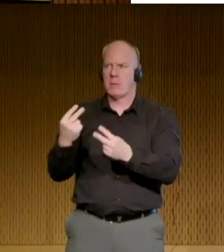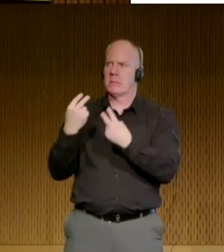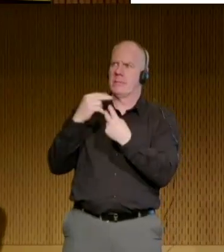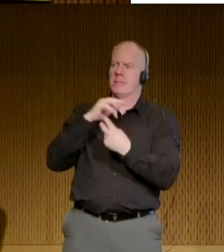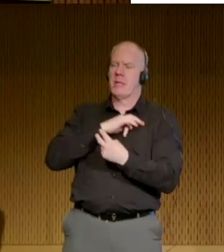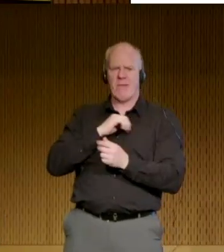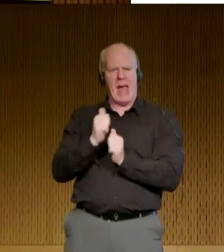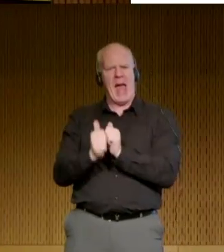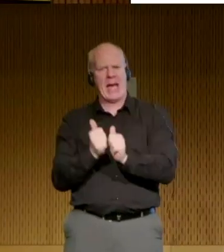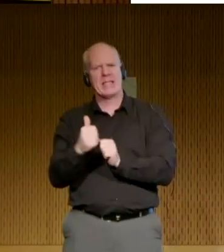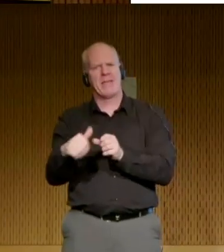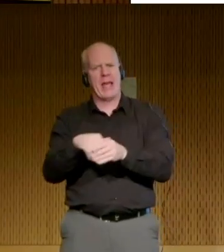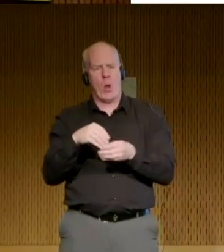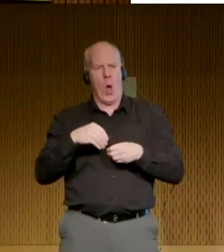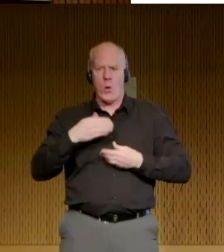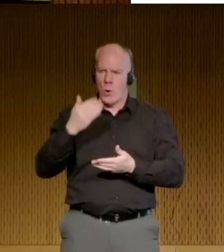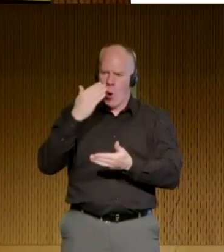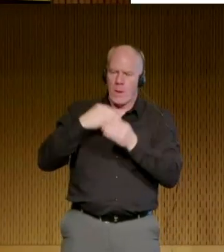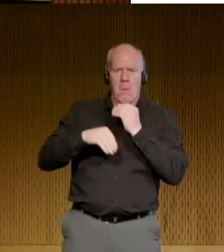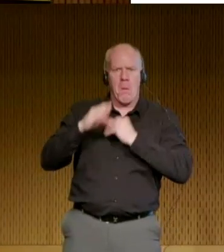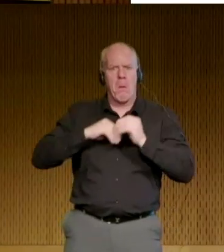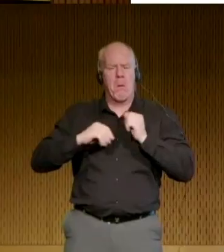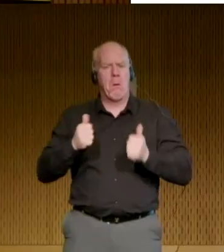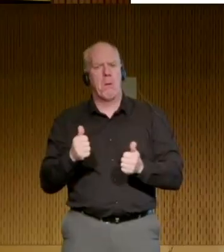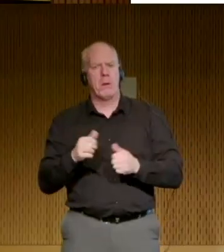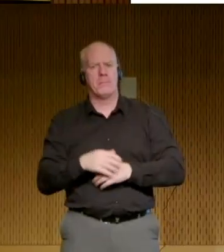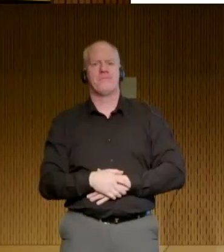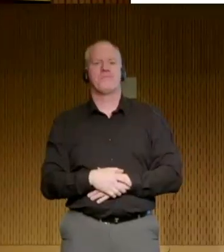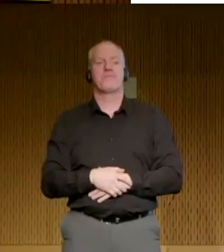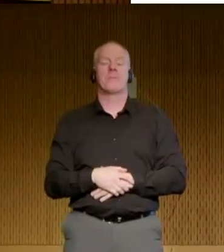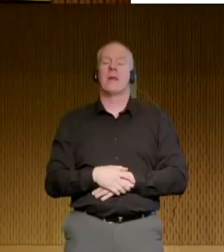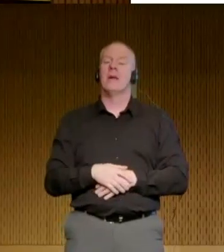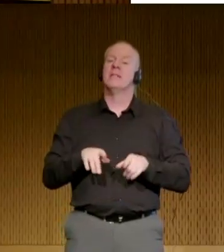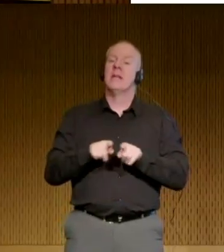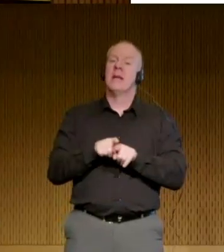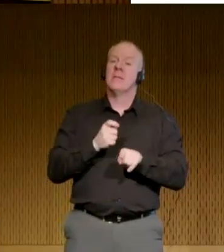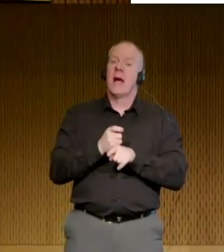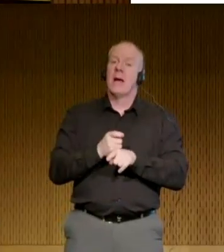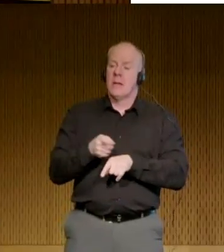participants in their own learning, and similarly if there's any issues that come up for a learner,